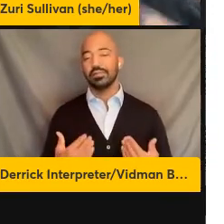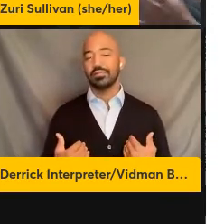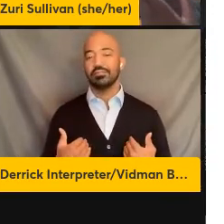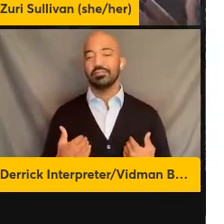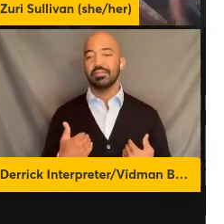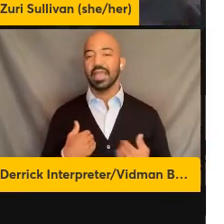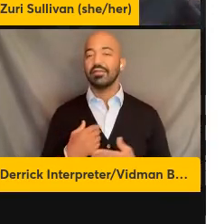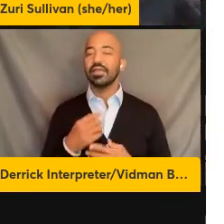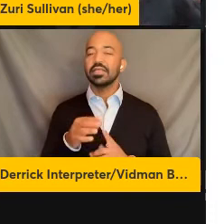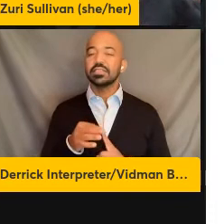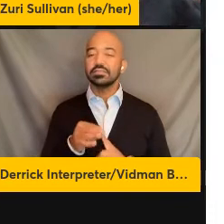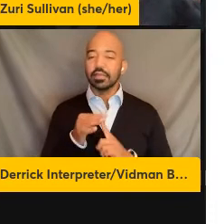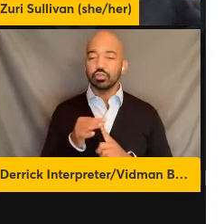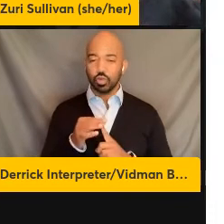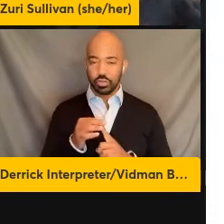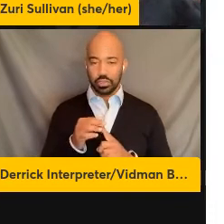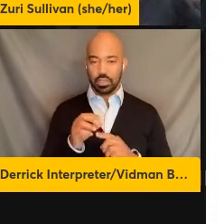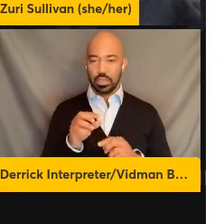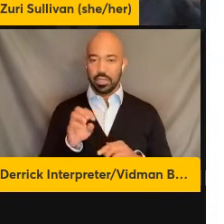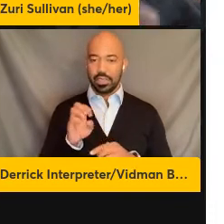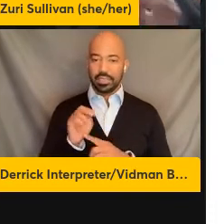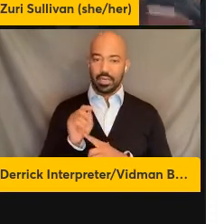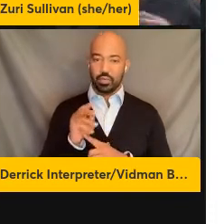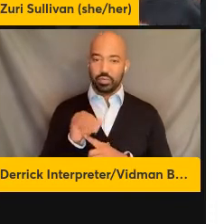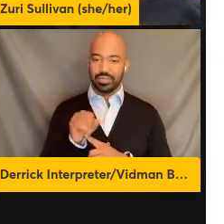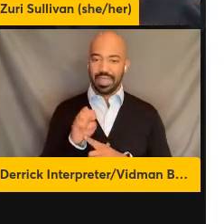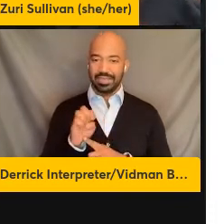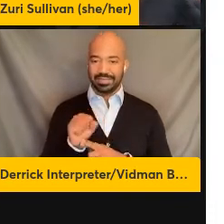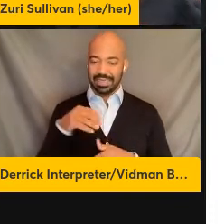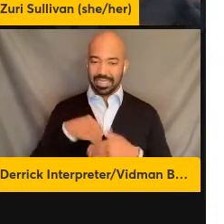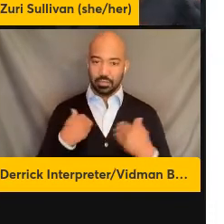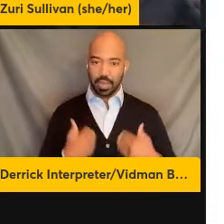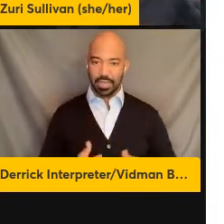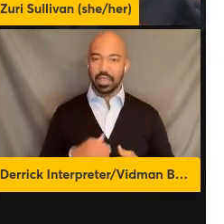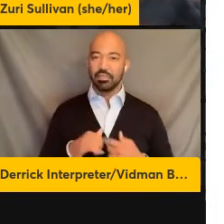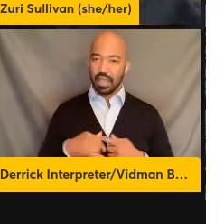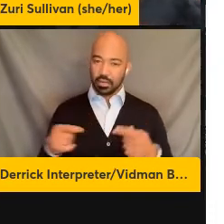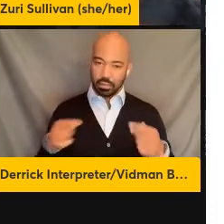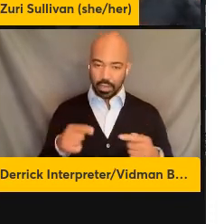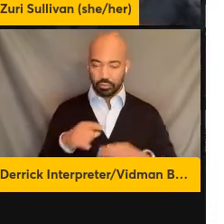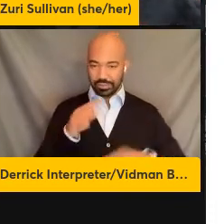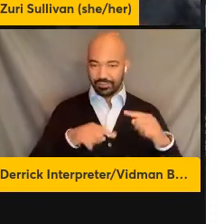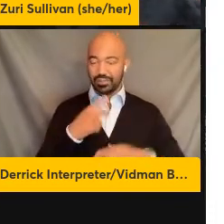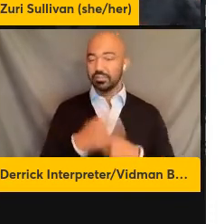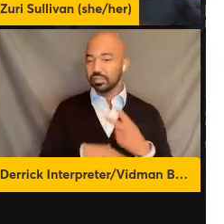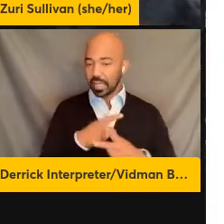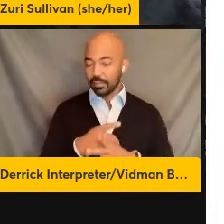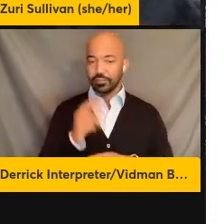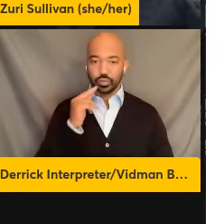specialized populations of entire sites that deal with different types of nutrients. And that diet might actually alter the